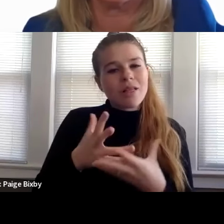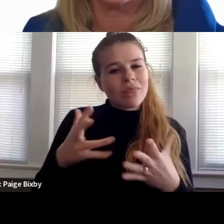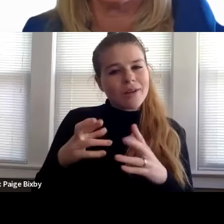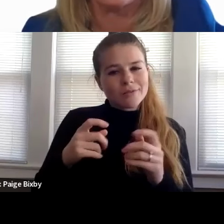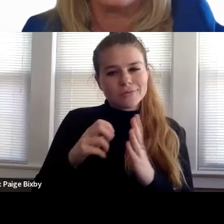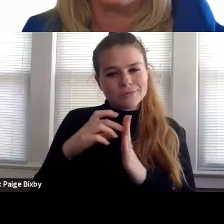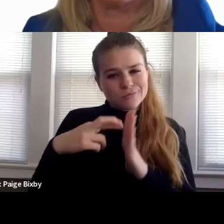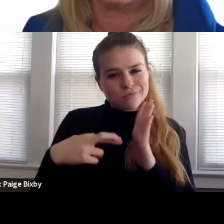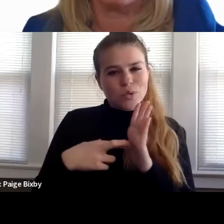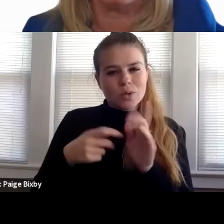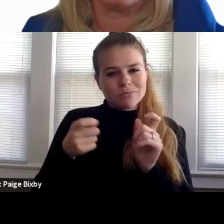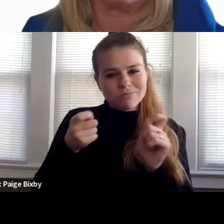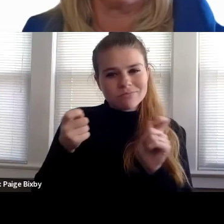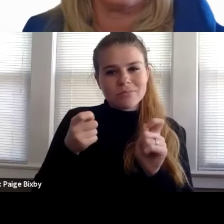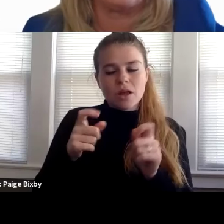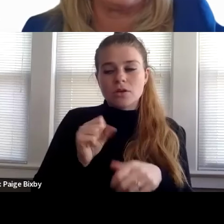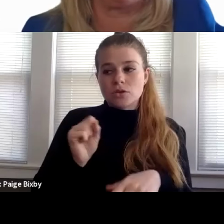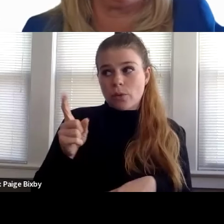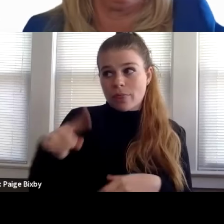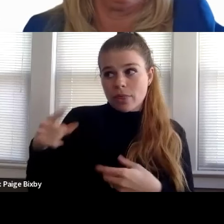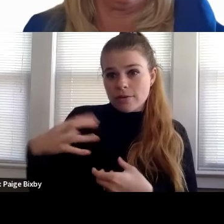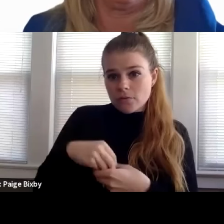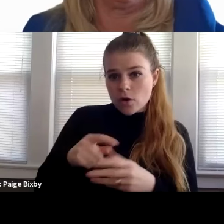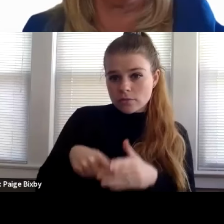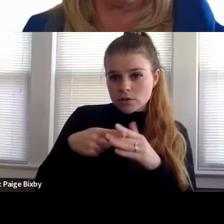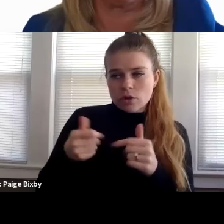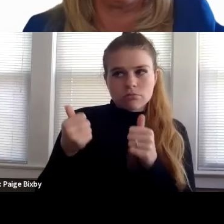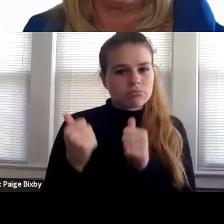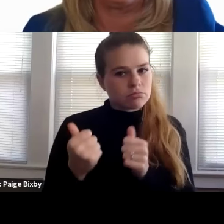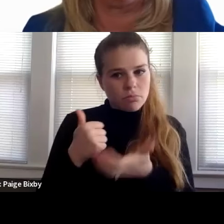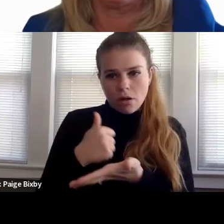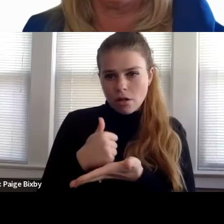And so having them involved from the beginning. First five,